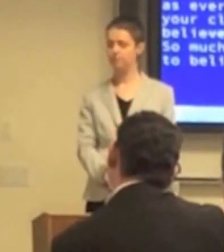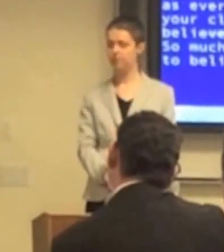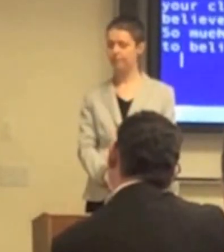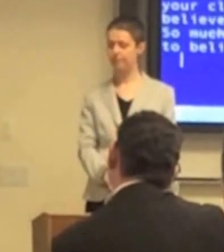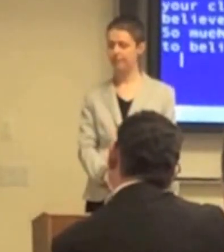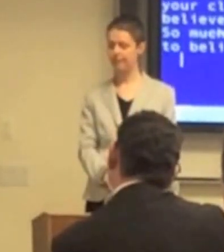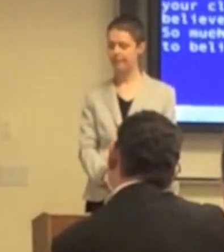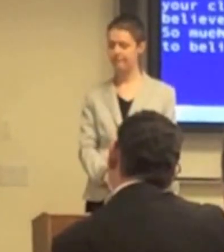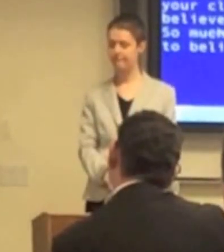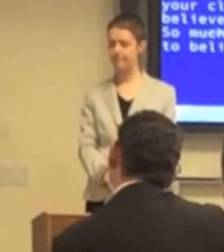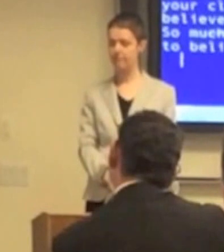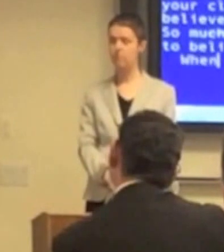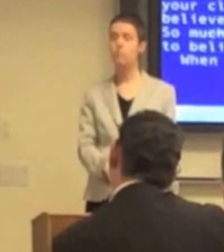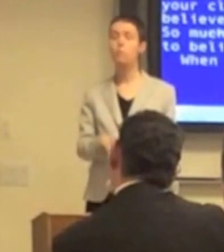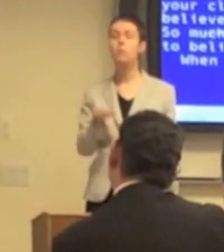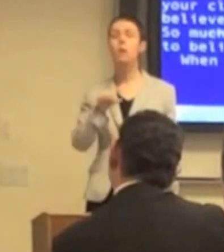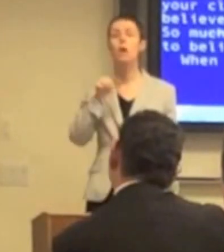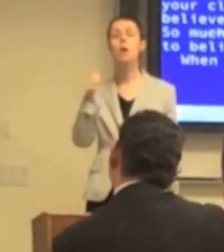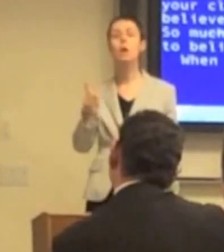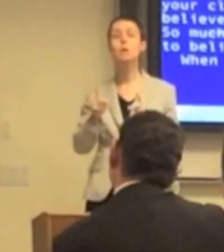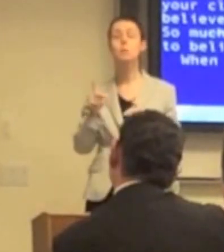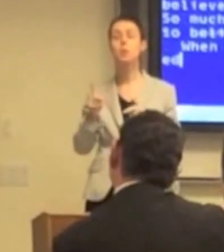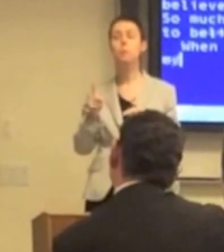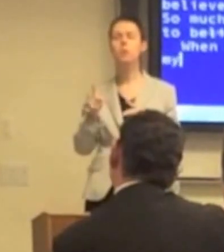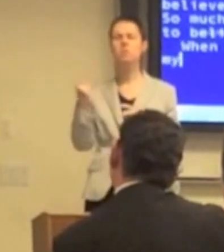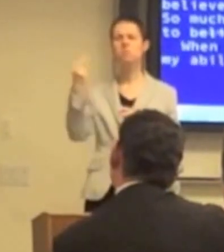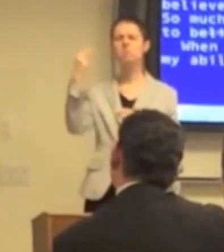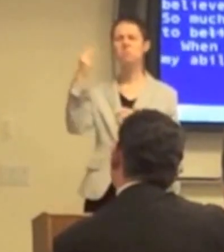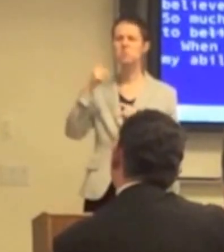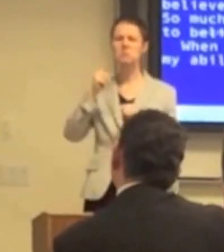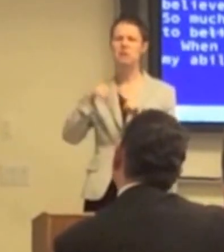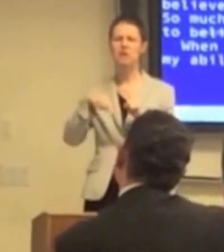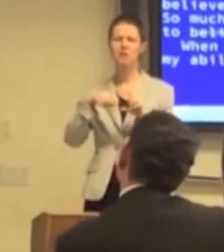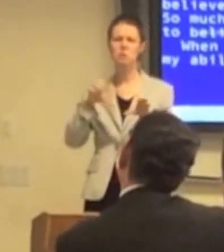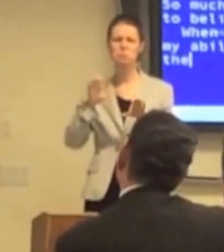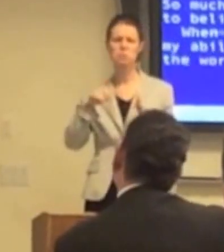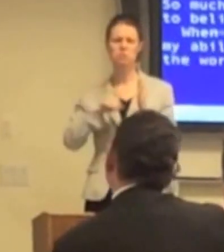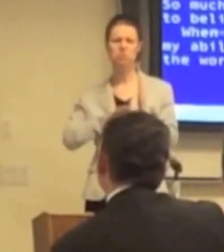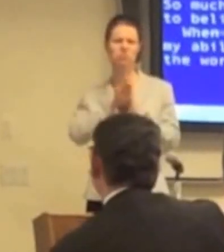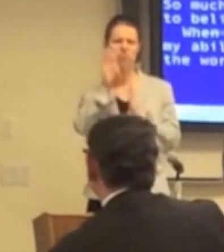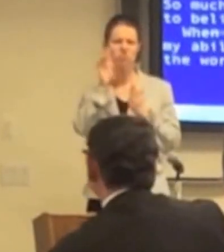When other people doubted my ability to go out into the world and do,